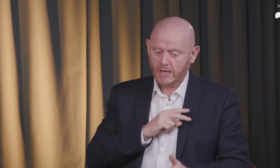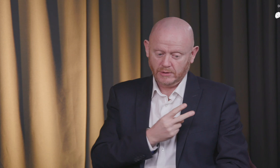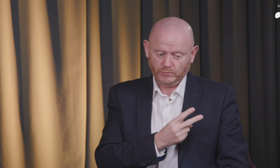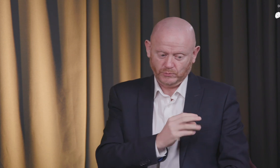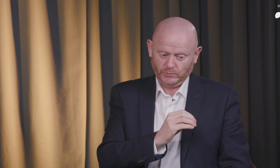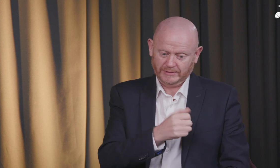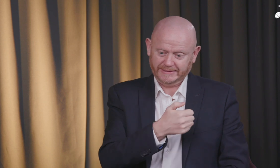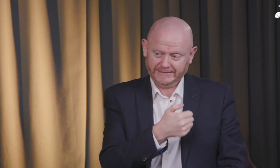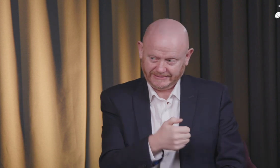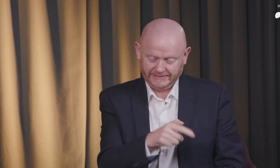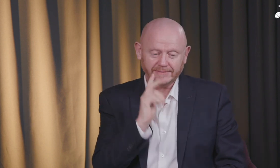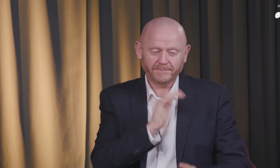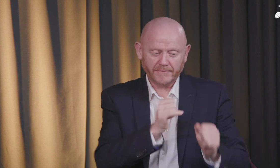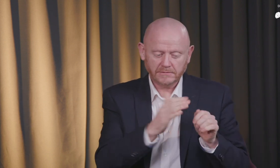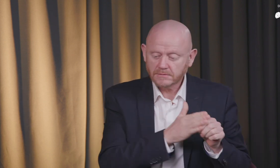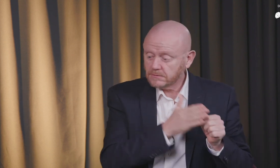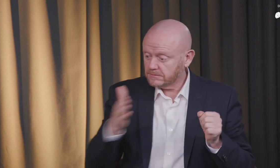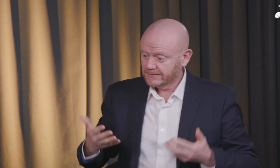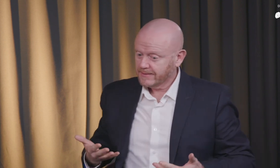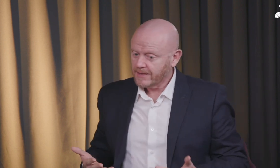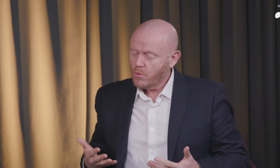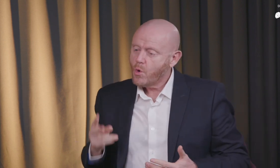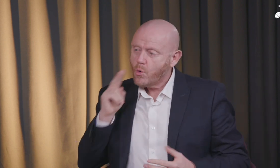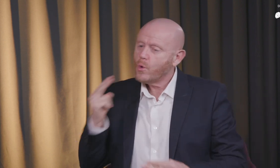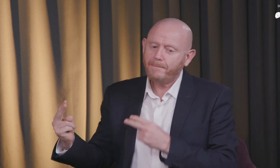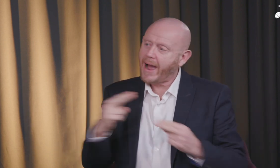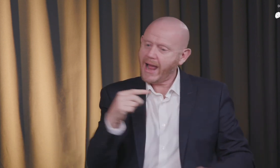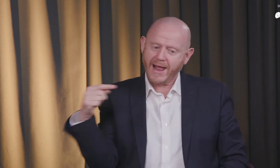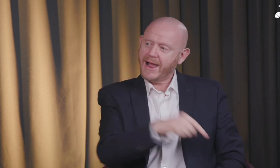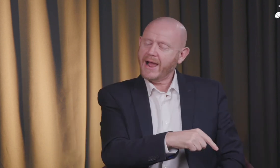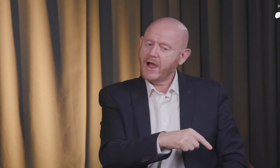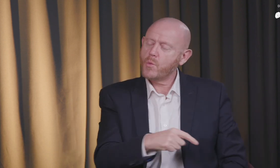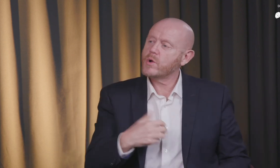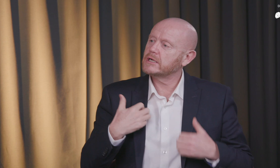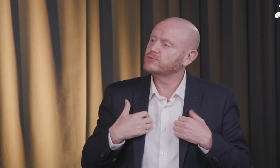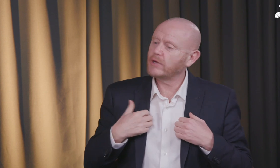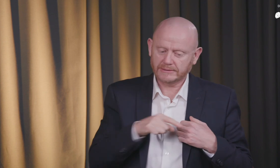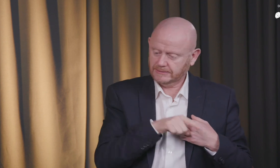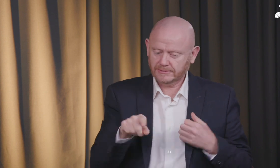Because from Deaffest 2006 to now, looking back on that is interesting,